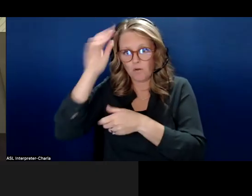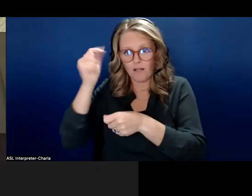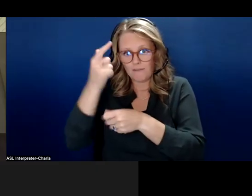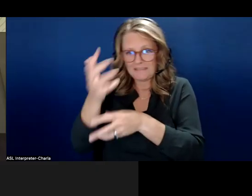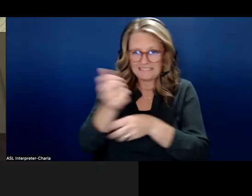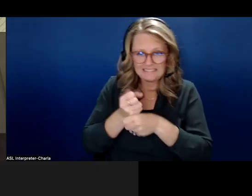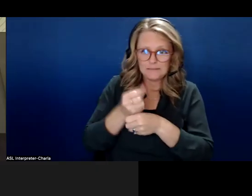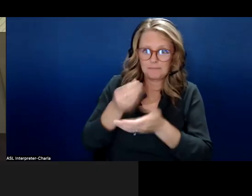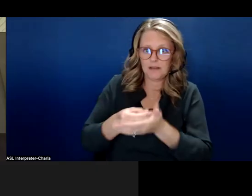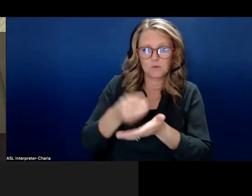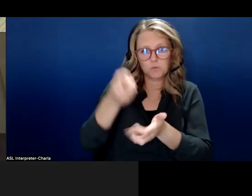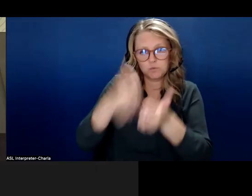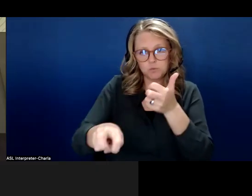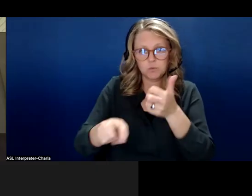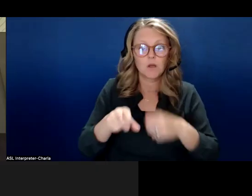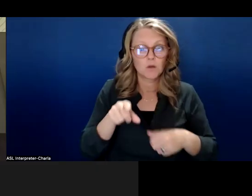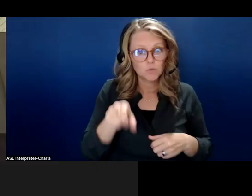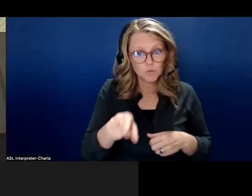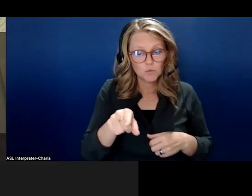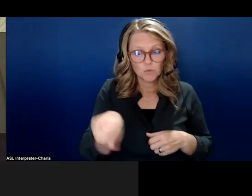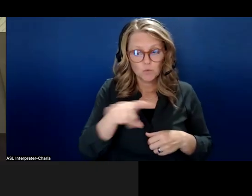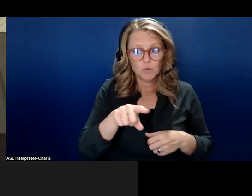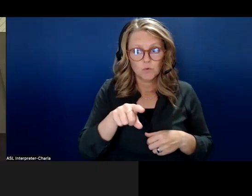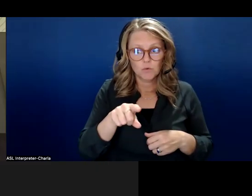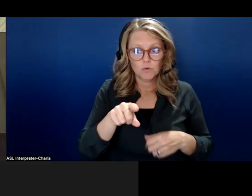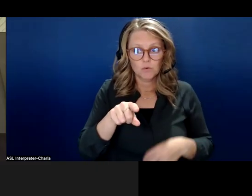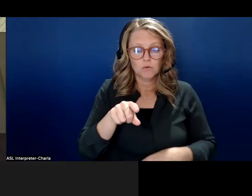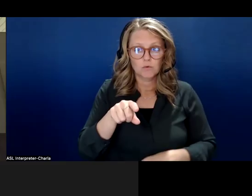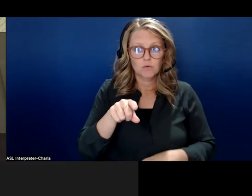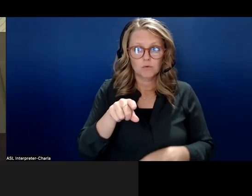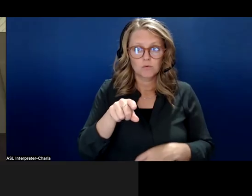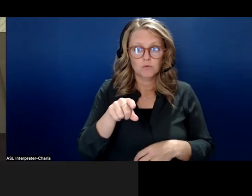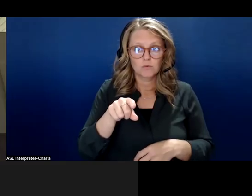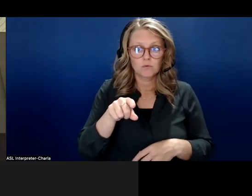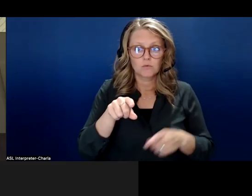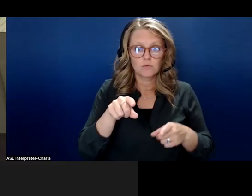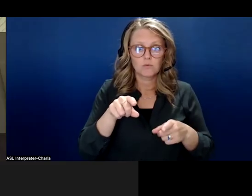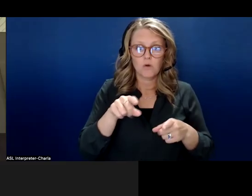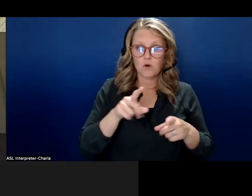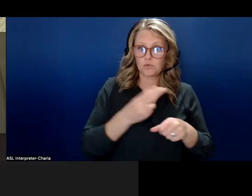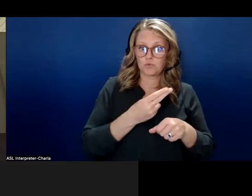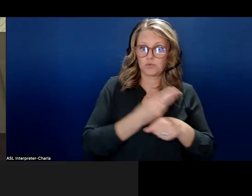that you all are starting on the back of existing funding for a time at least,